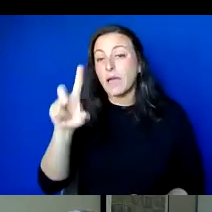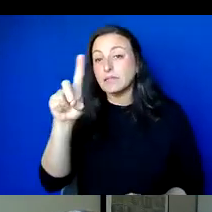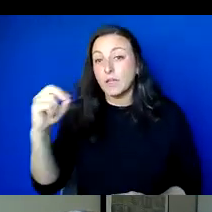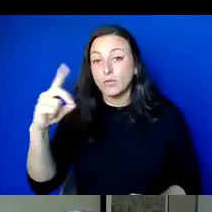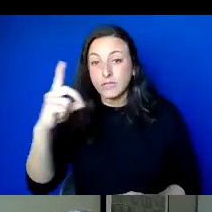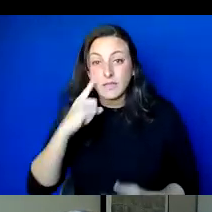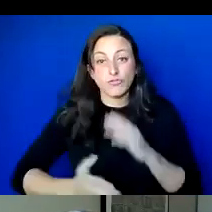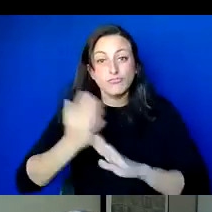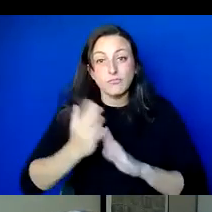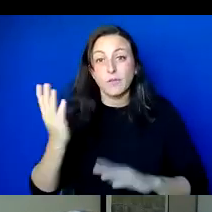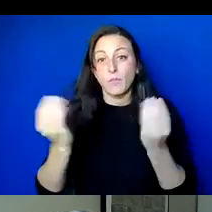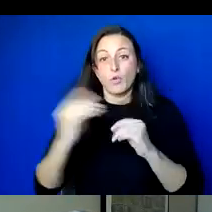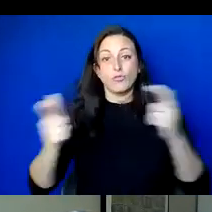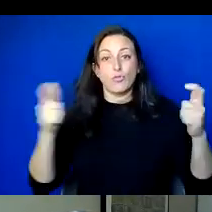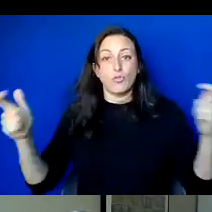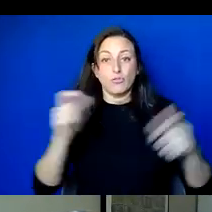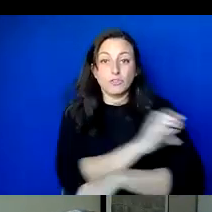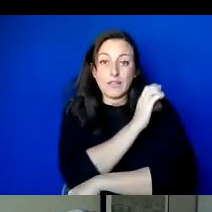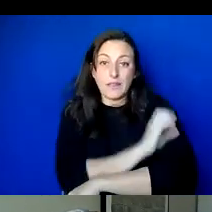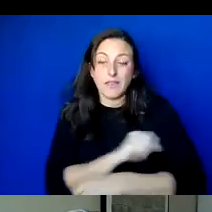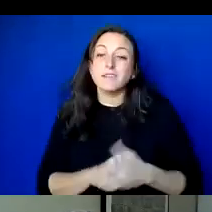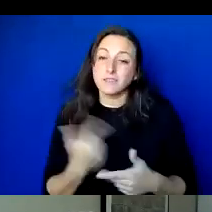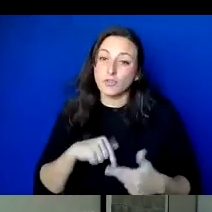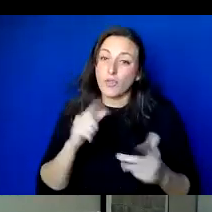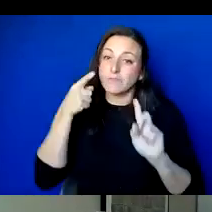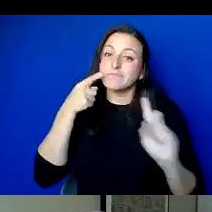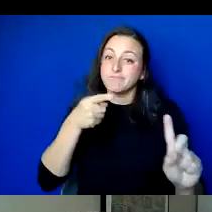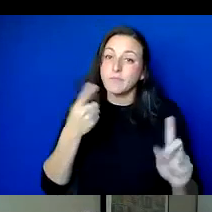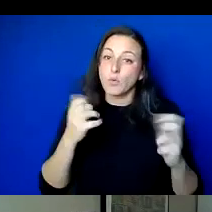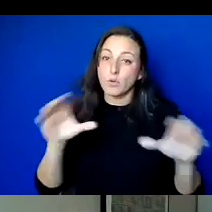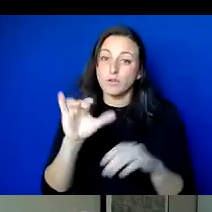So that's certainly what we're looking at and certainly what we want to do, Andrea.